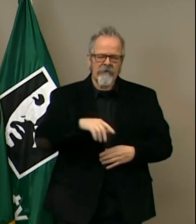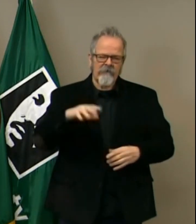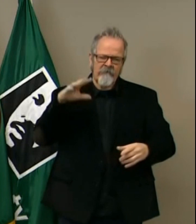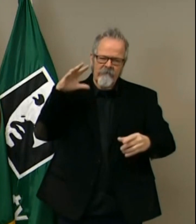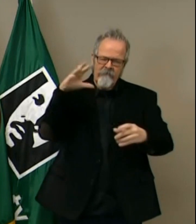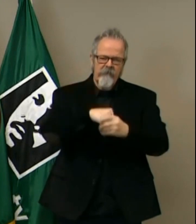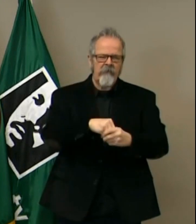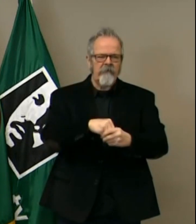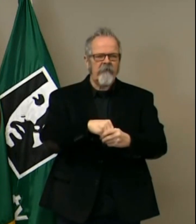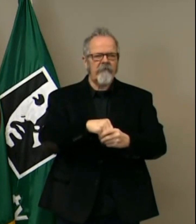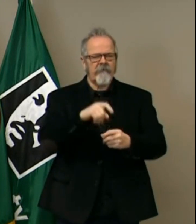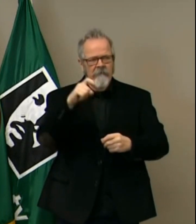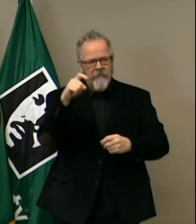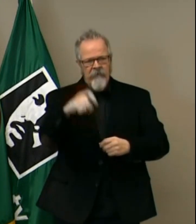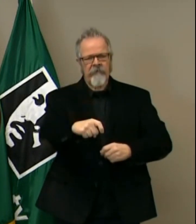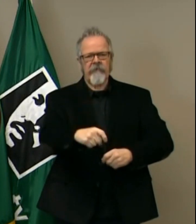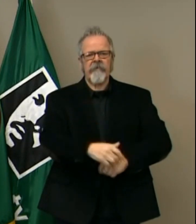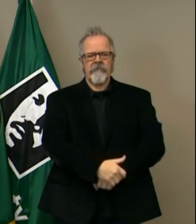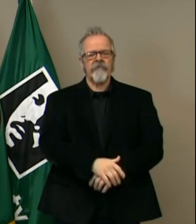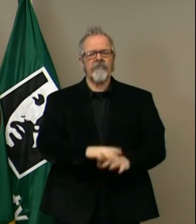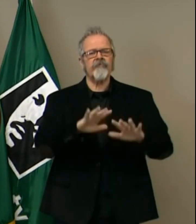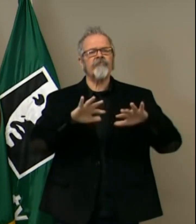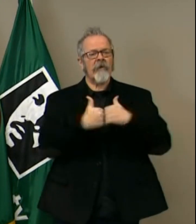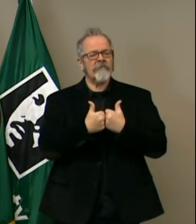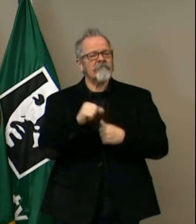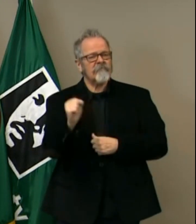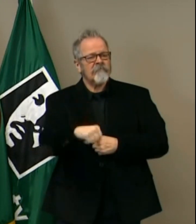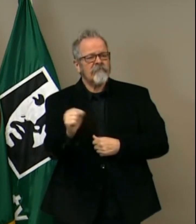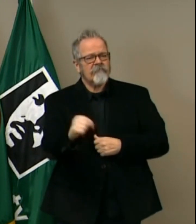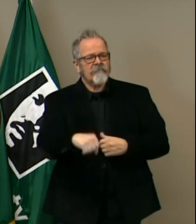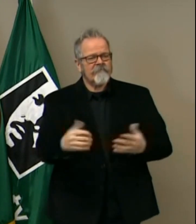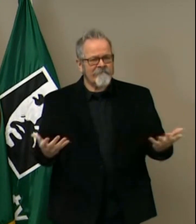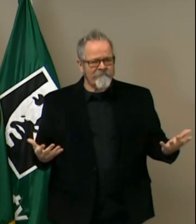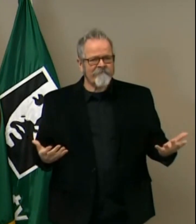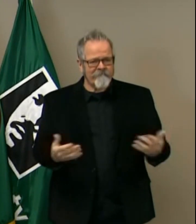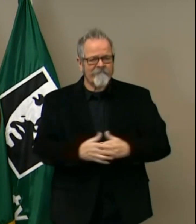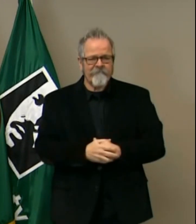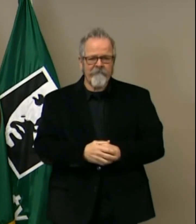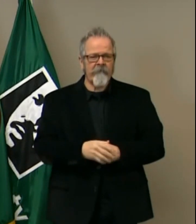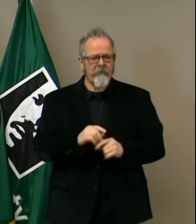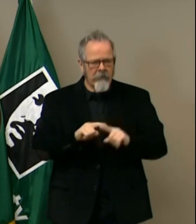to this challenge to get back to a normal state of our life as human as